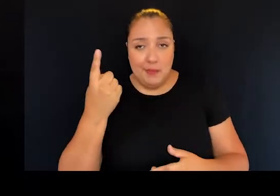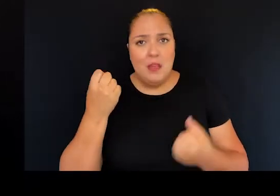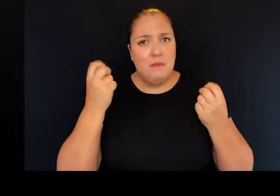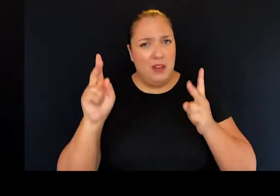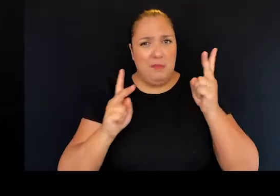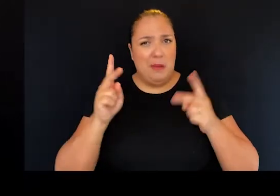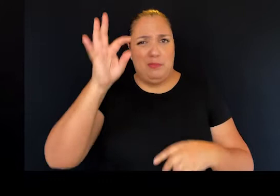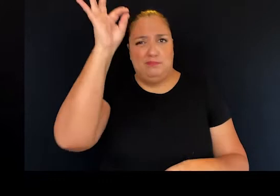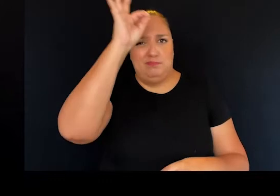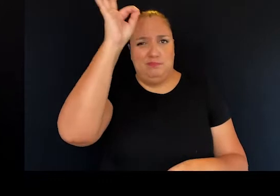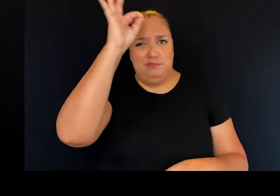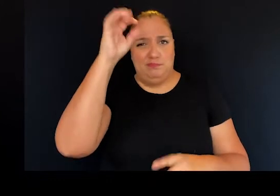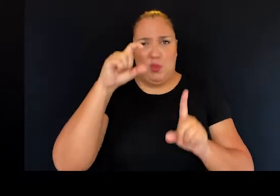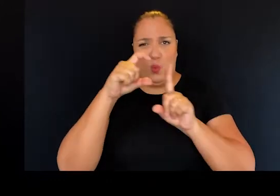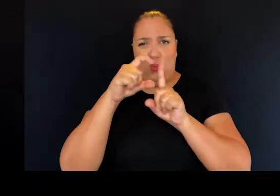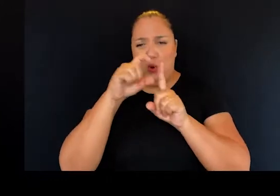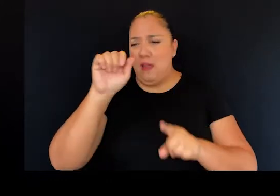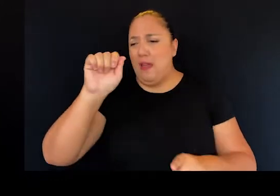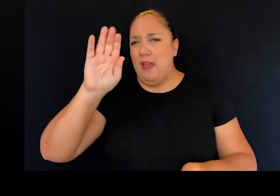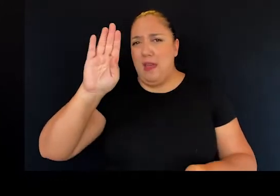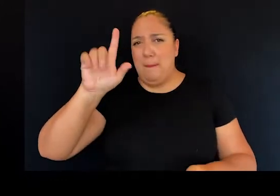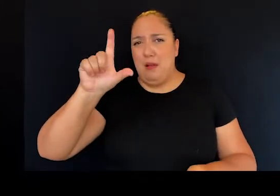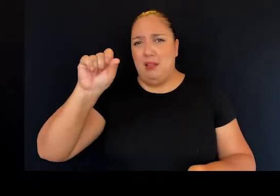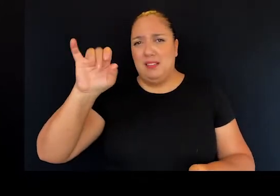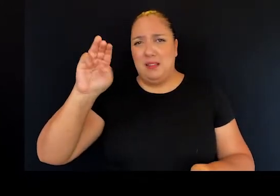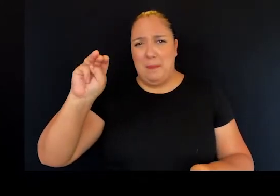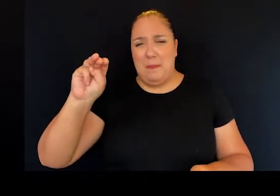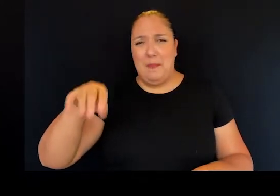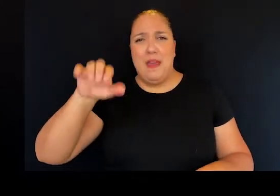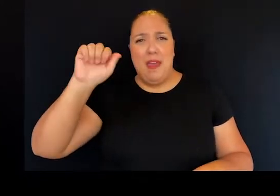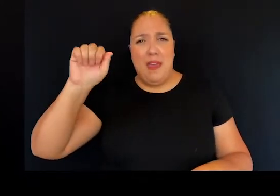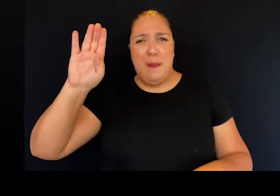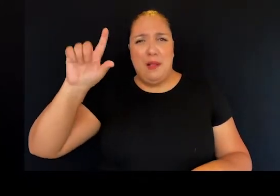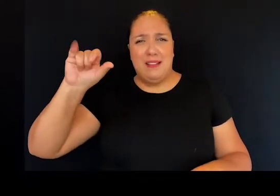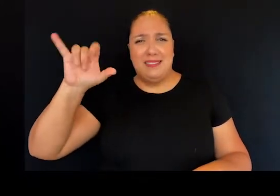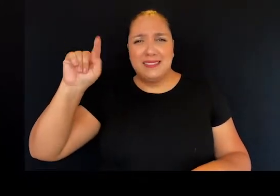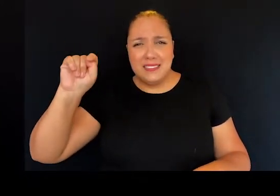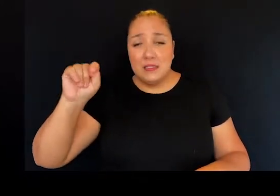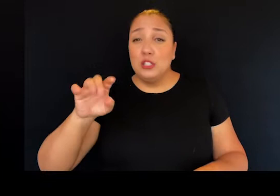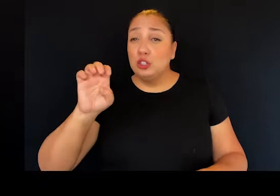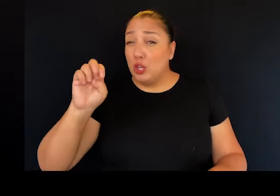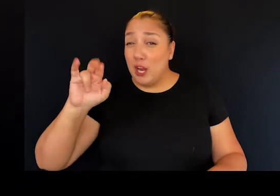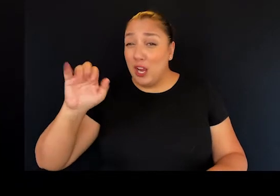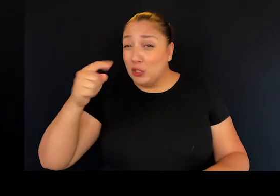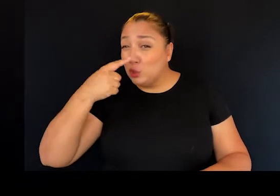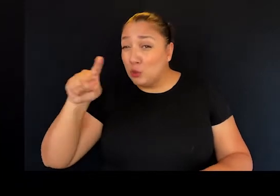what ableism is or what ableist means, so Erica, will you start by letting our audience know